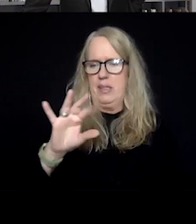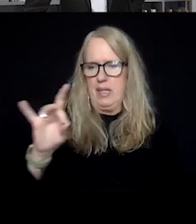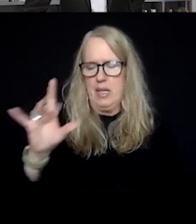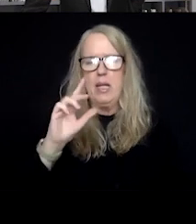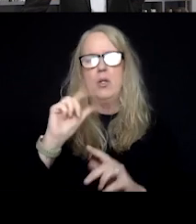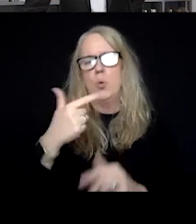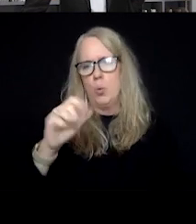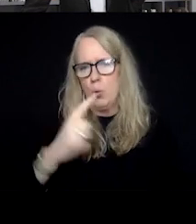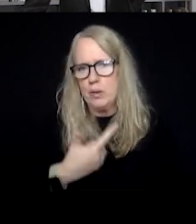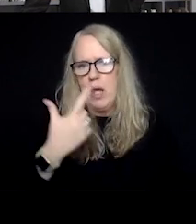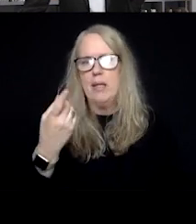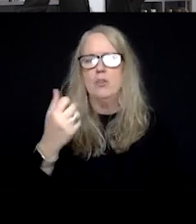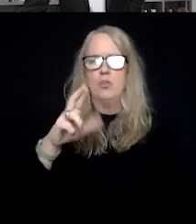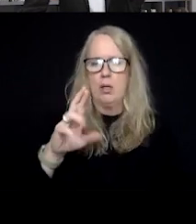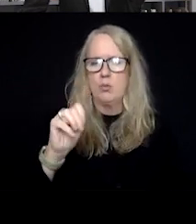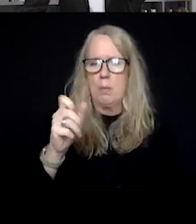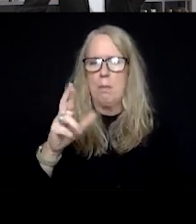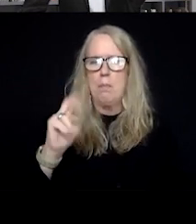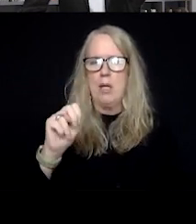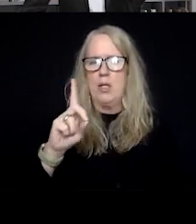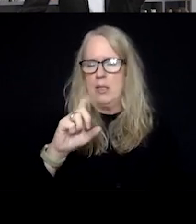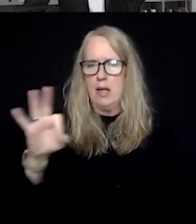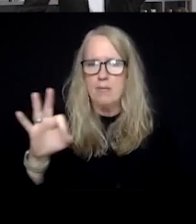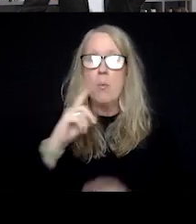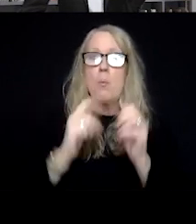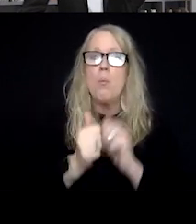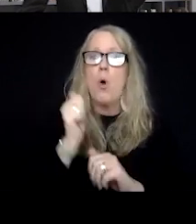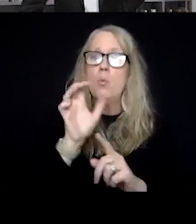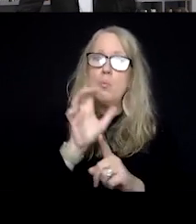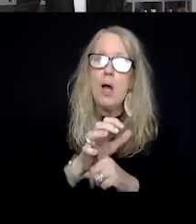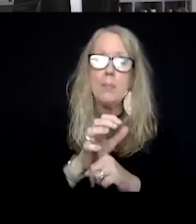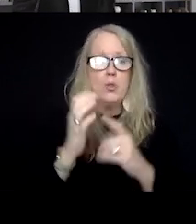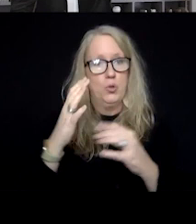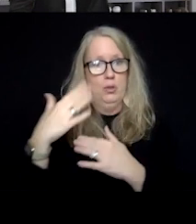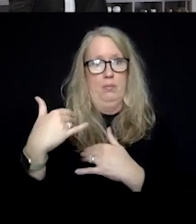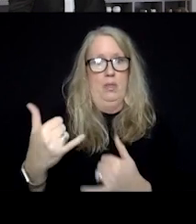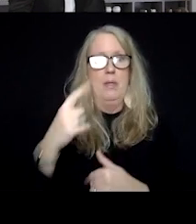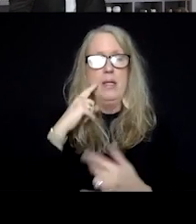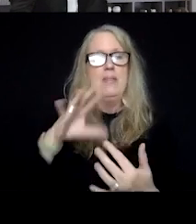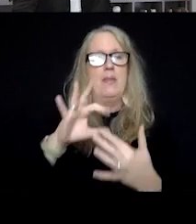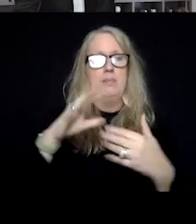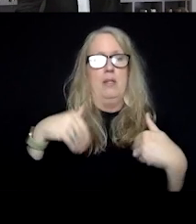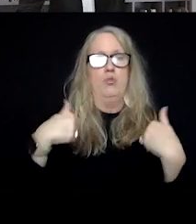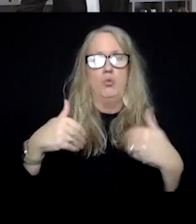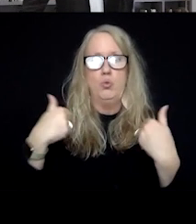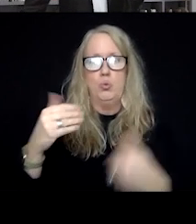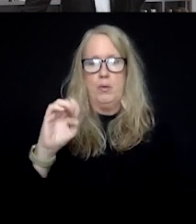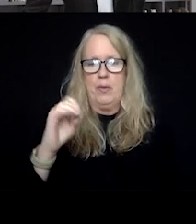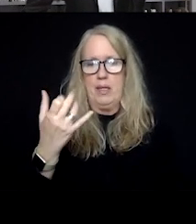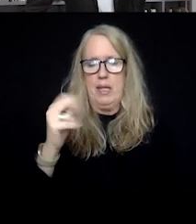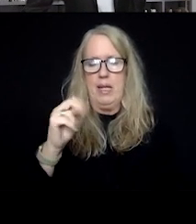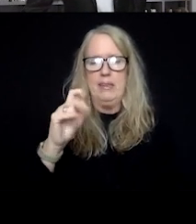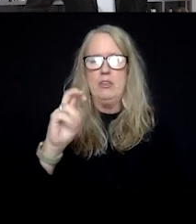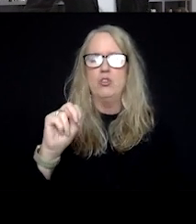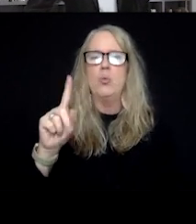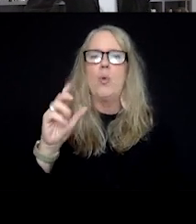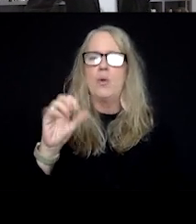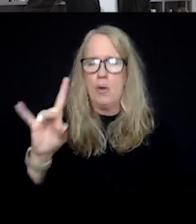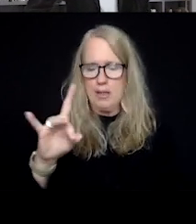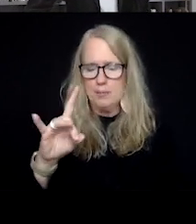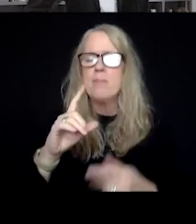WITH DOCTOR RITMAN AND THE SPECIAL EDITION EPISODE. THERE IS A